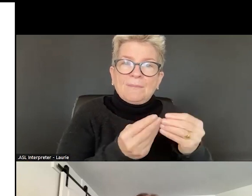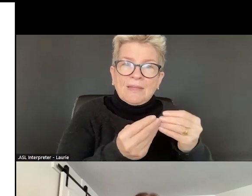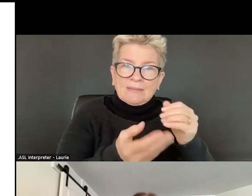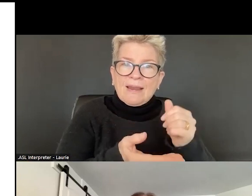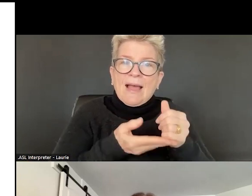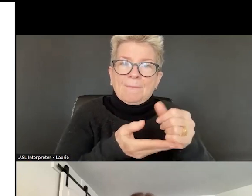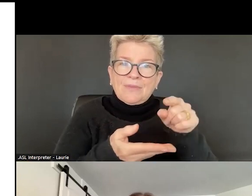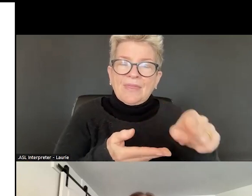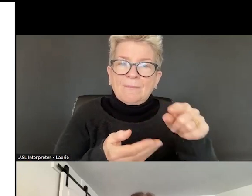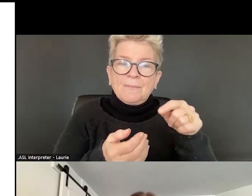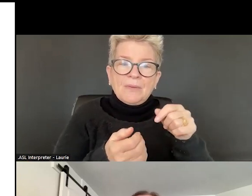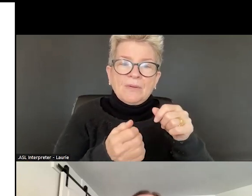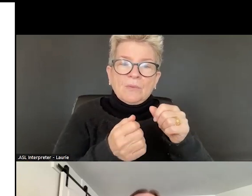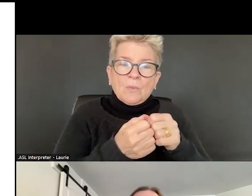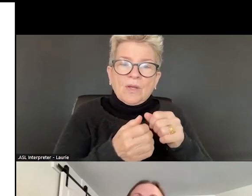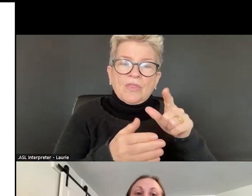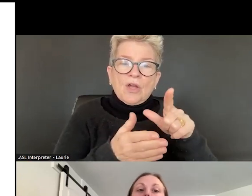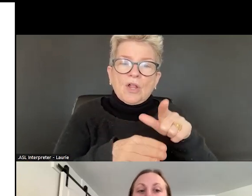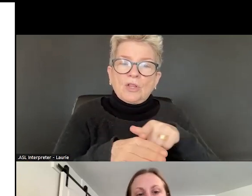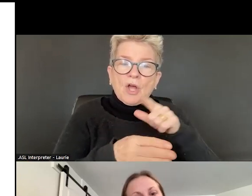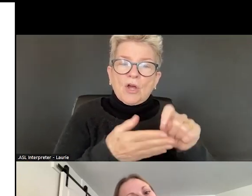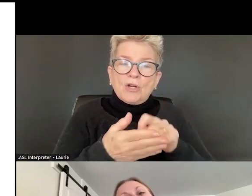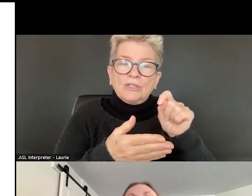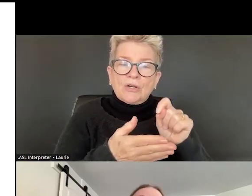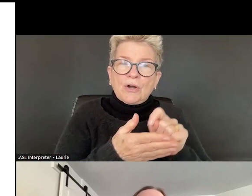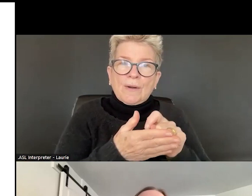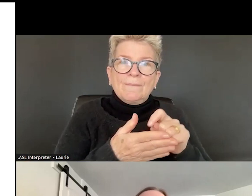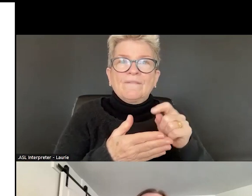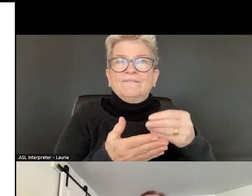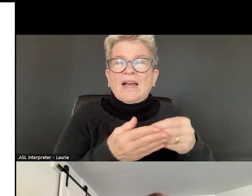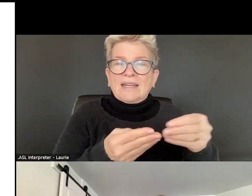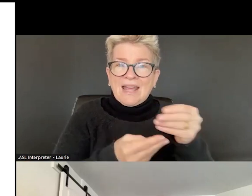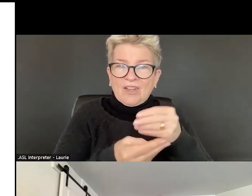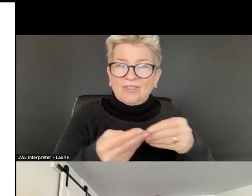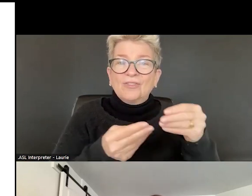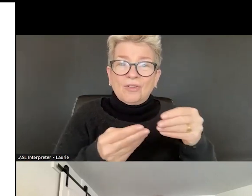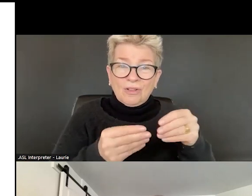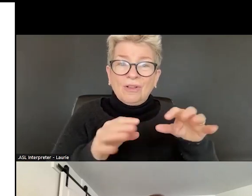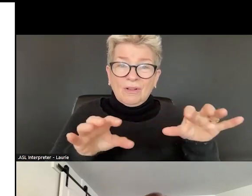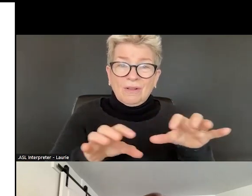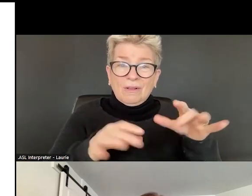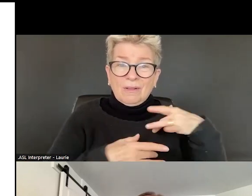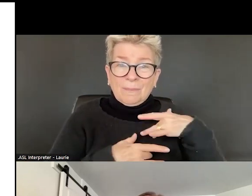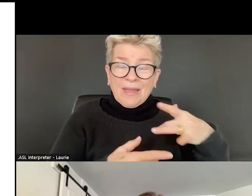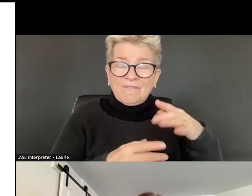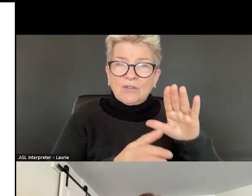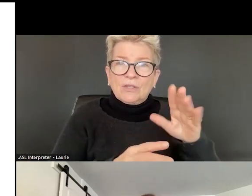with their long-term financial behaviors. So we do see these improvements exist up until age 40,